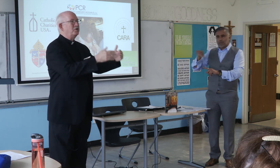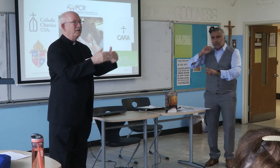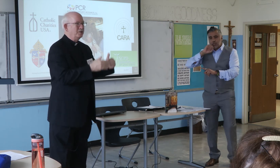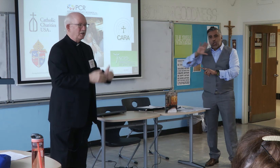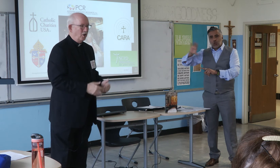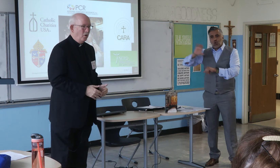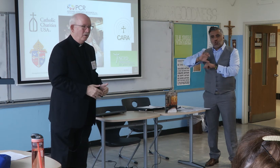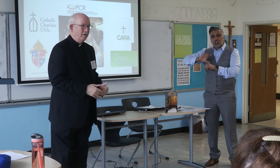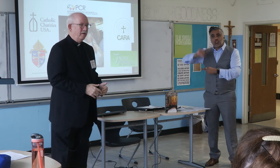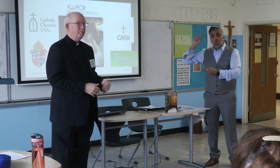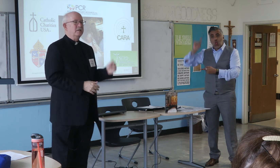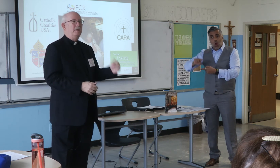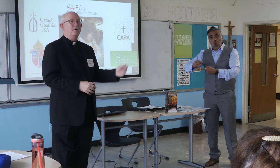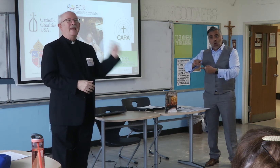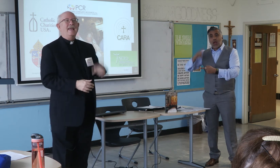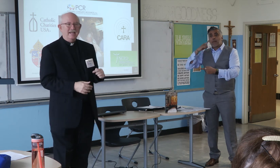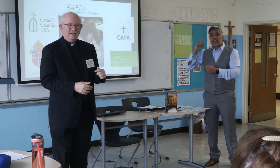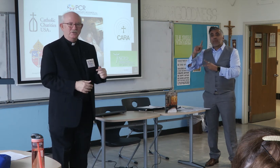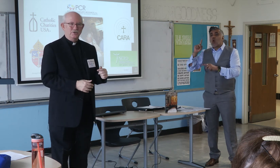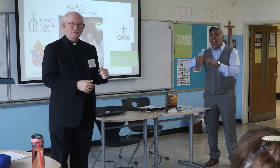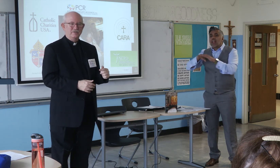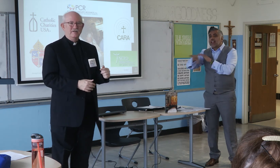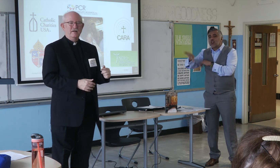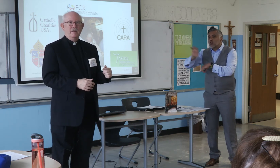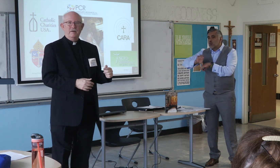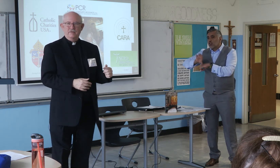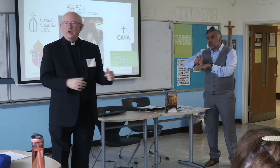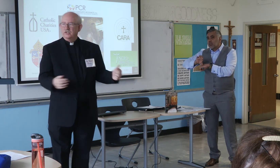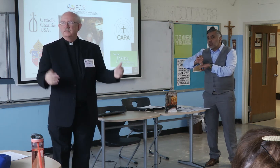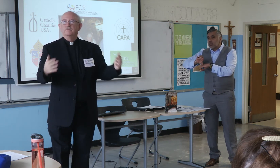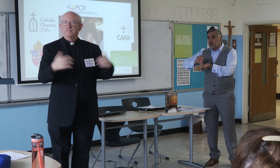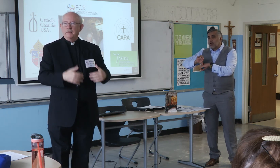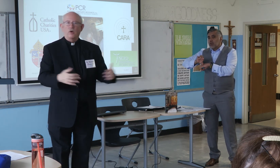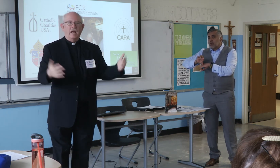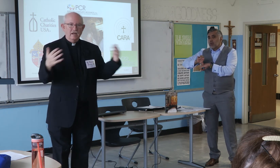attendance is low, because people can't get into church. They're just...my parking